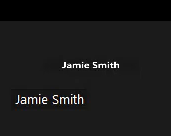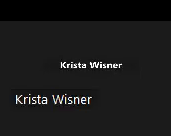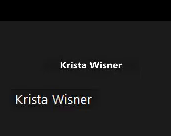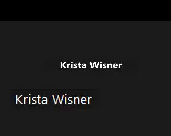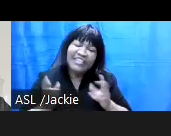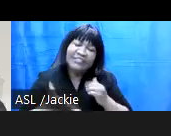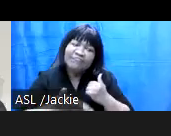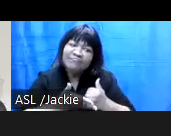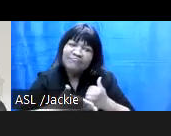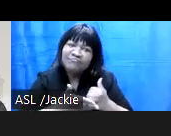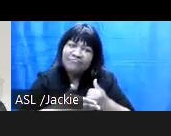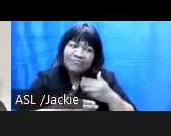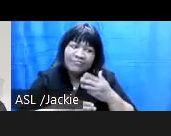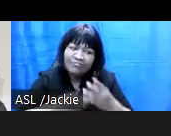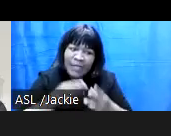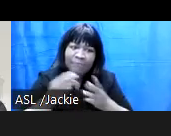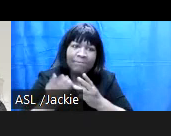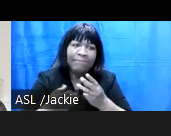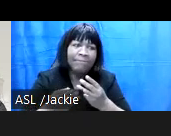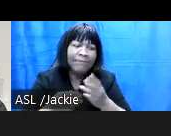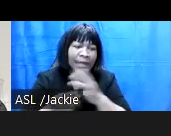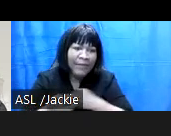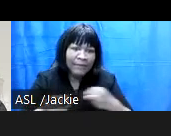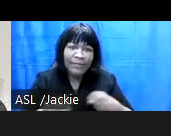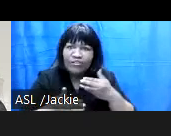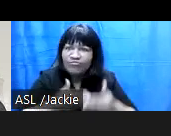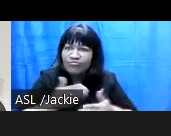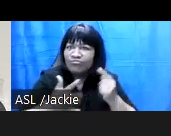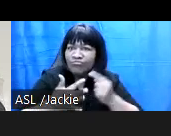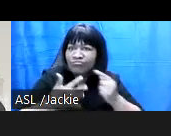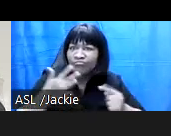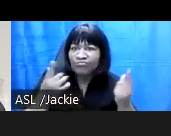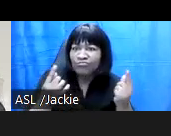members through the process of obtaining their statewide vin number or legislation for example.